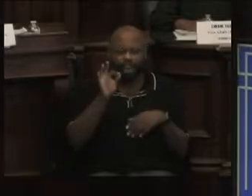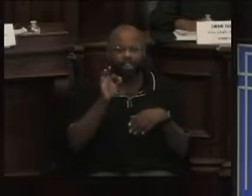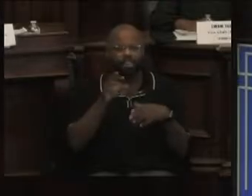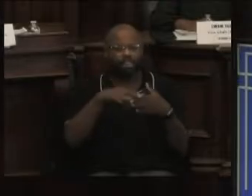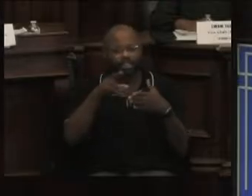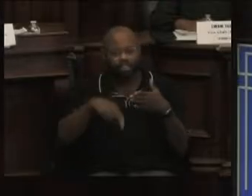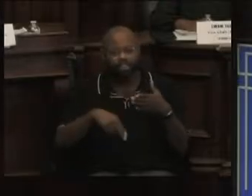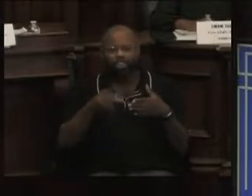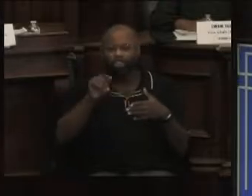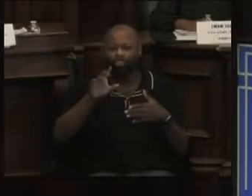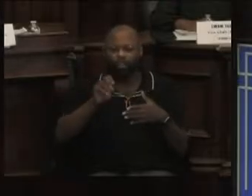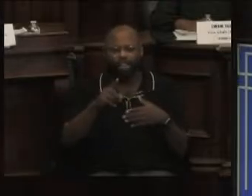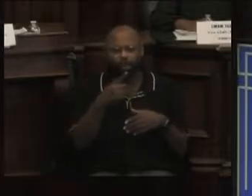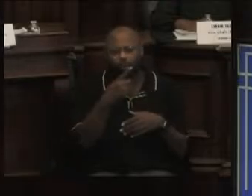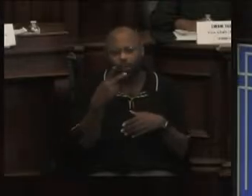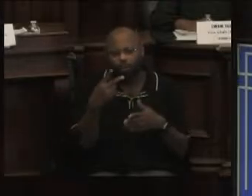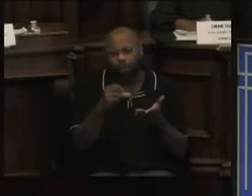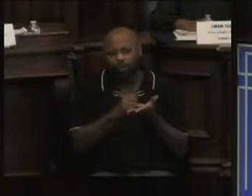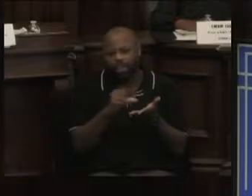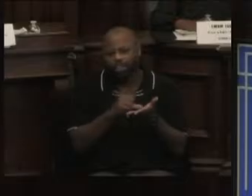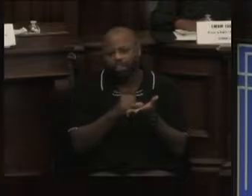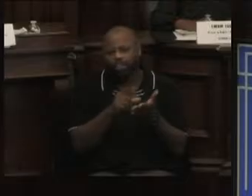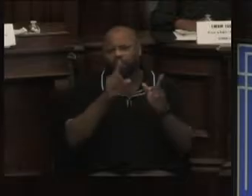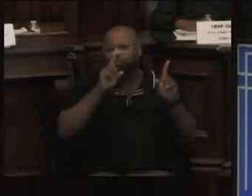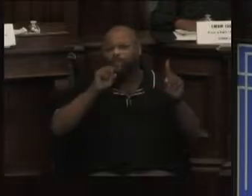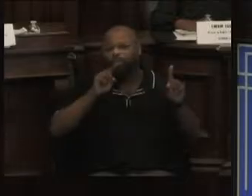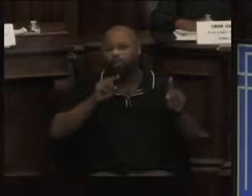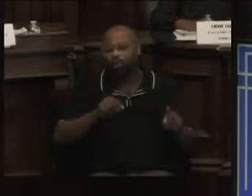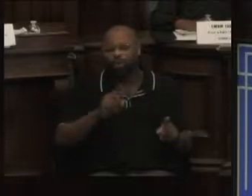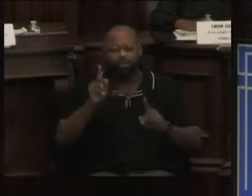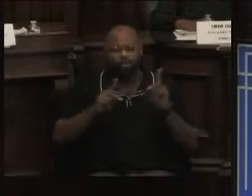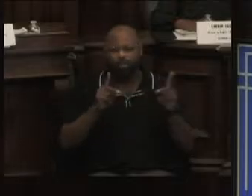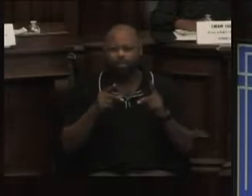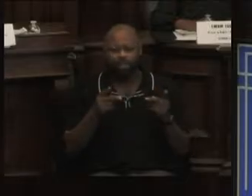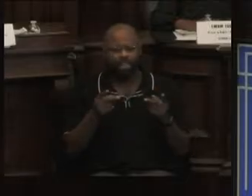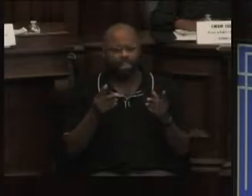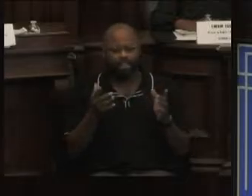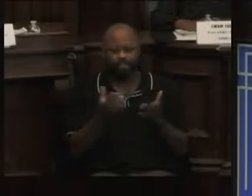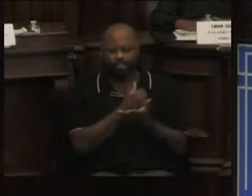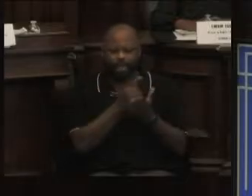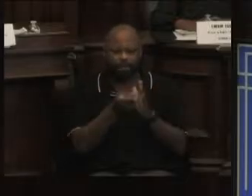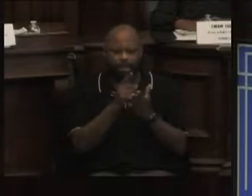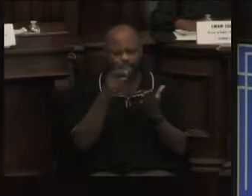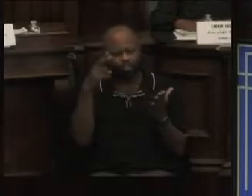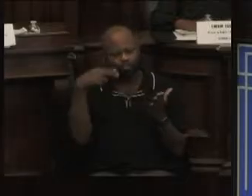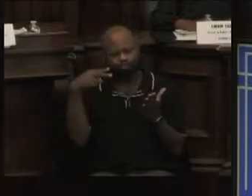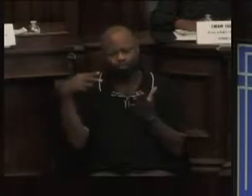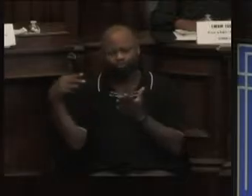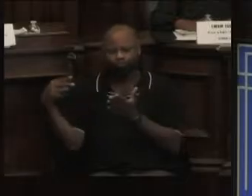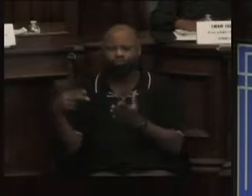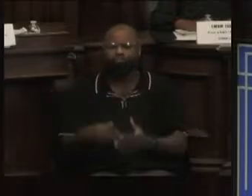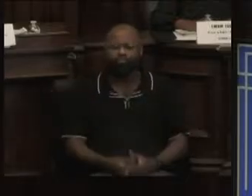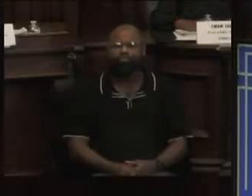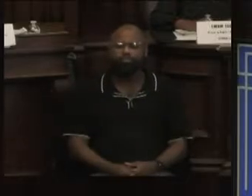Insight briefs. These are concise summaries of findings or trends. So just a page or